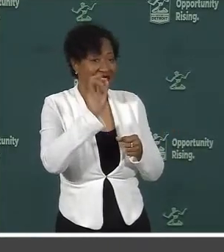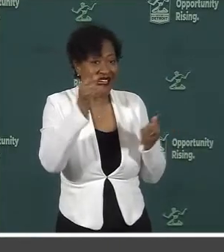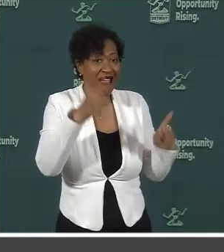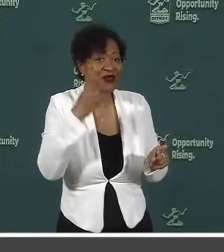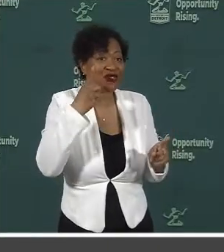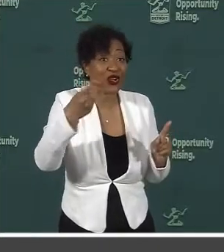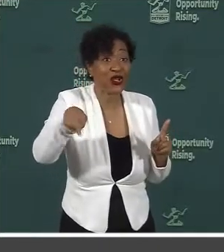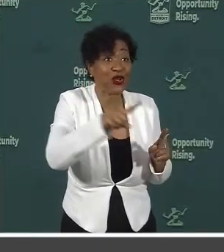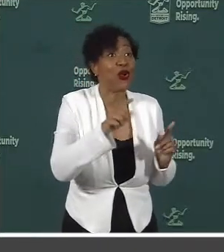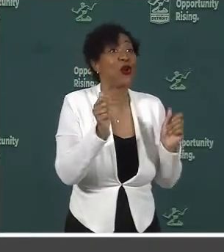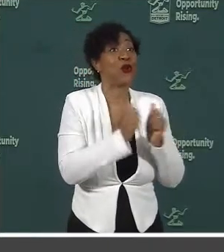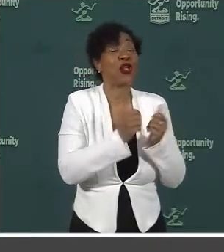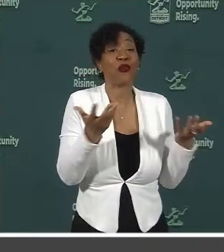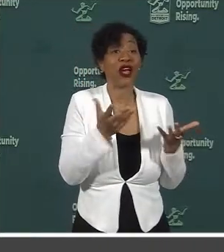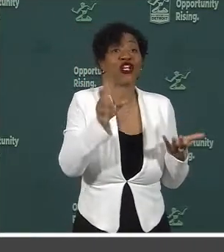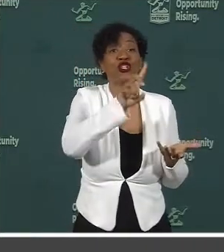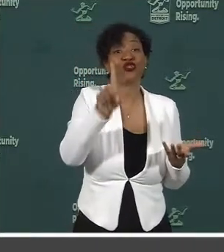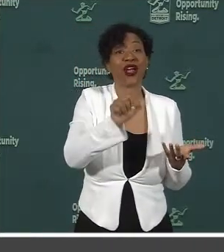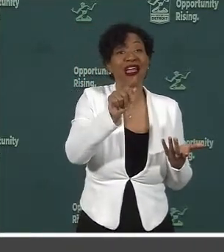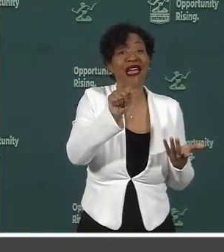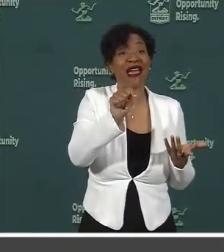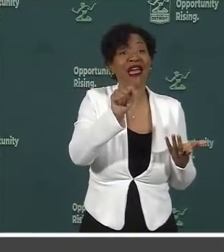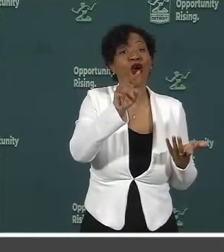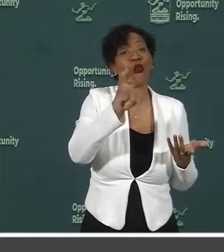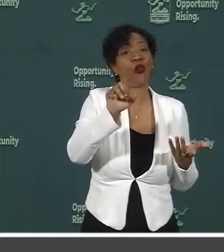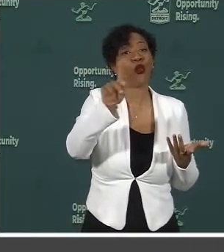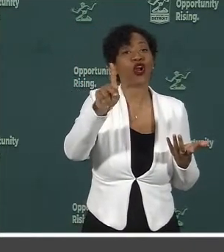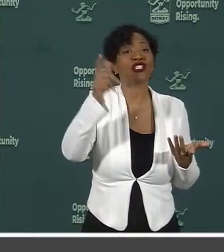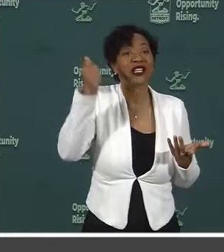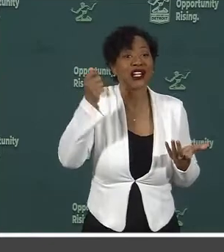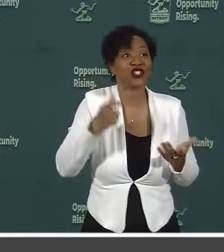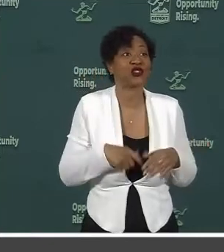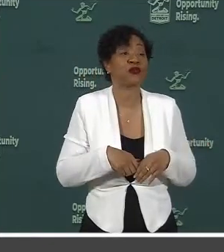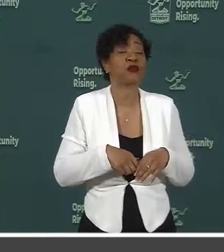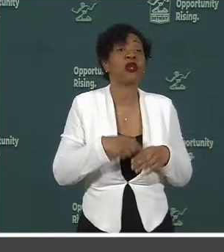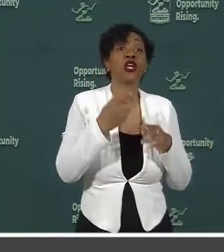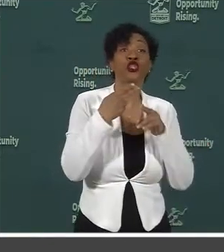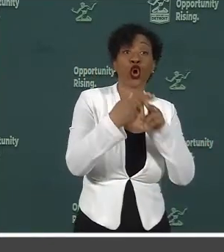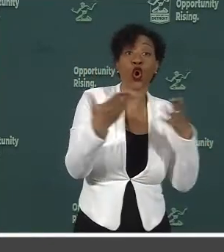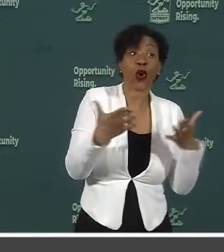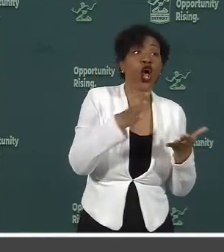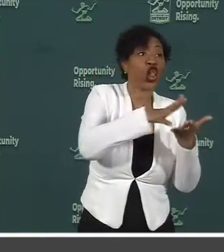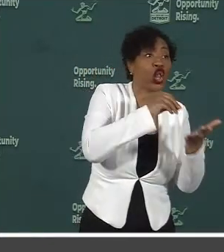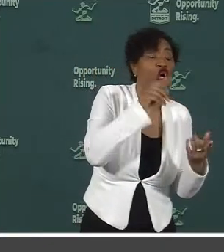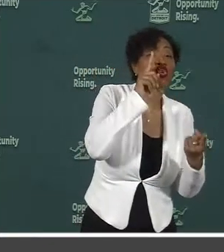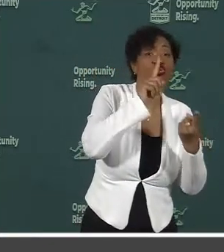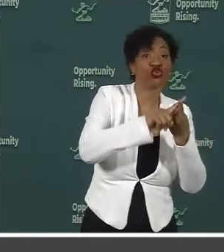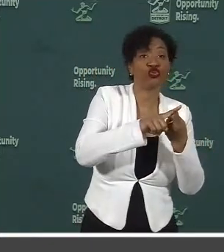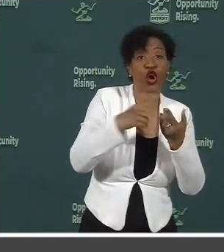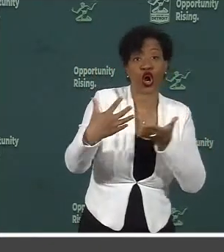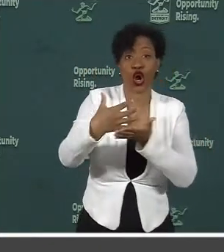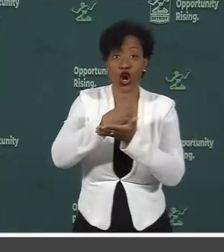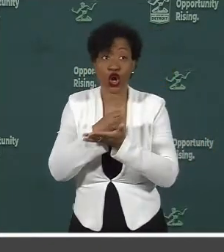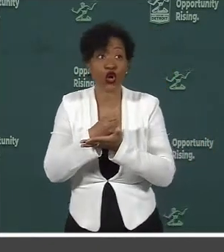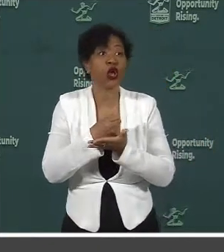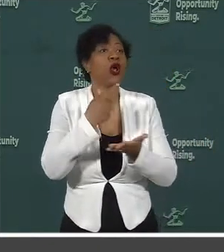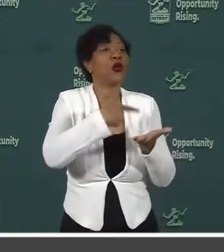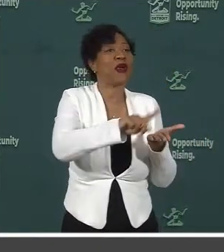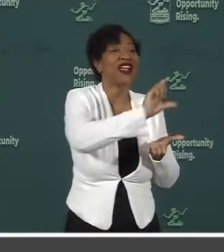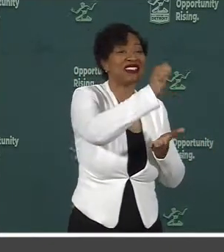SCHOLARS AND THERE'S GOING TO BE SEVERAL OF THEM WE'RE GOING TO HAVE LEARN TO EARN TO PAY YOU TEN DOLLARS AN HOUR TO GO TO SCHOOL IF YOU'VE ALREADY GOT A HIGH SCHOOL DEGREE WILL PAY A